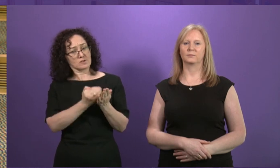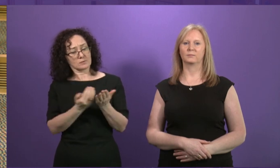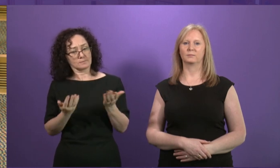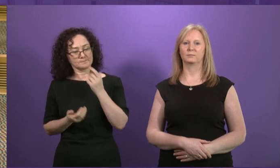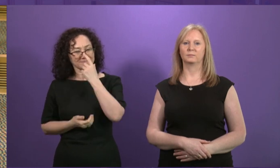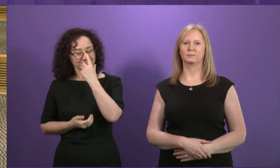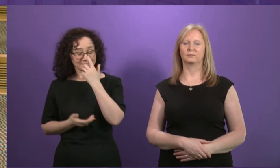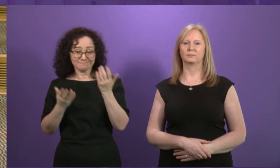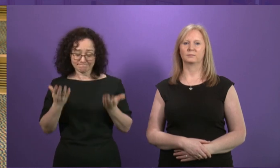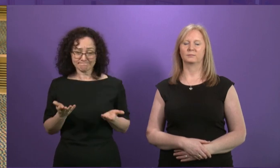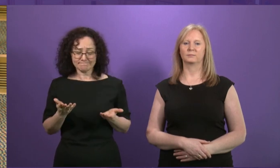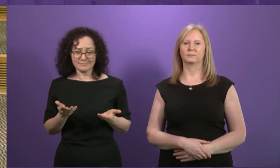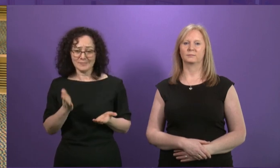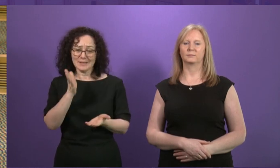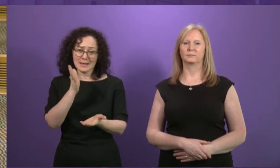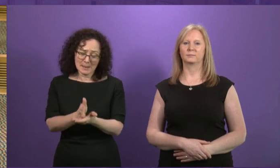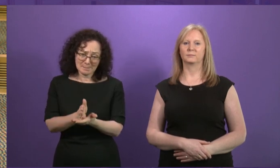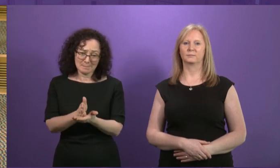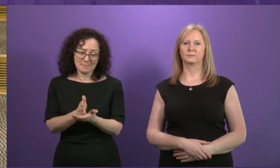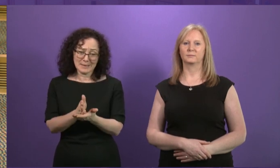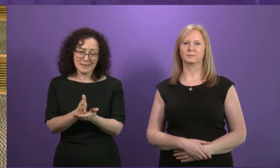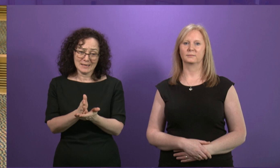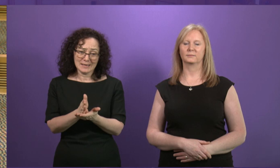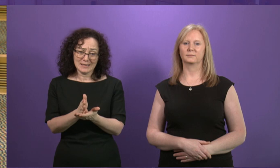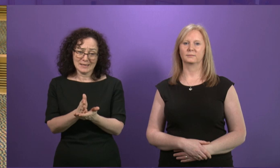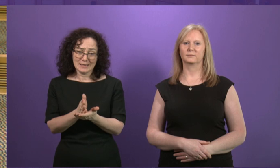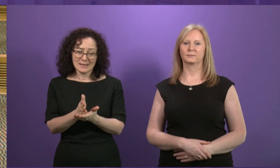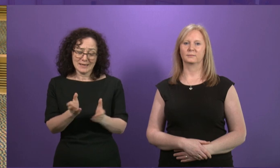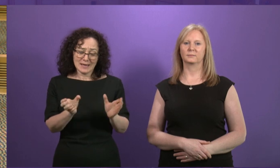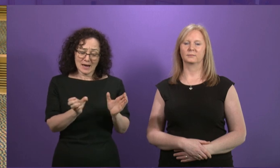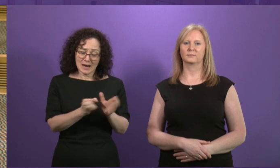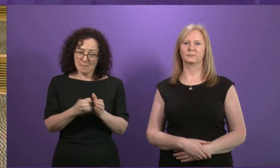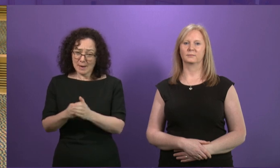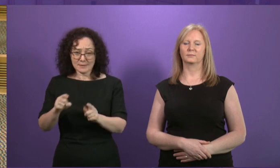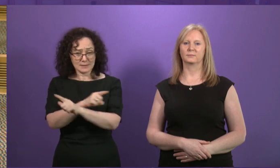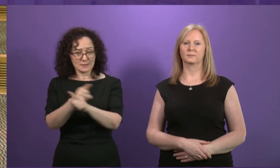of the matter is that parties are not necessarily taking the same position now as they did previously.